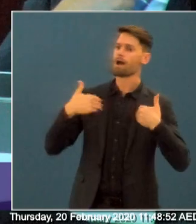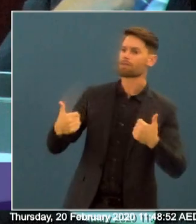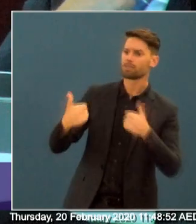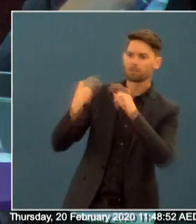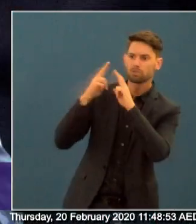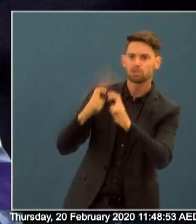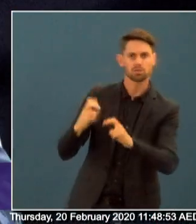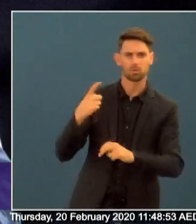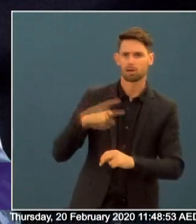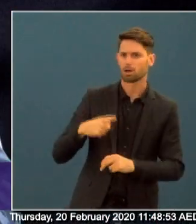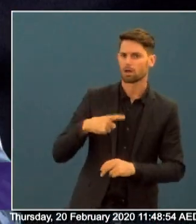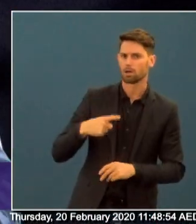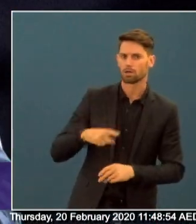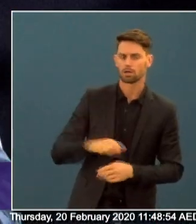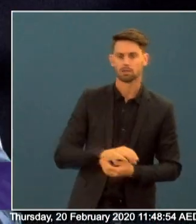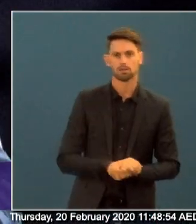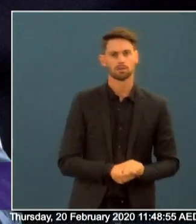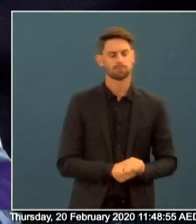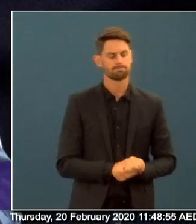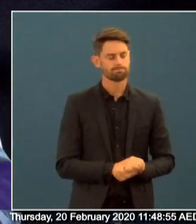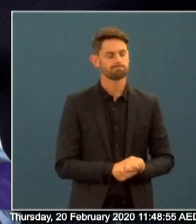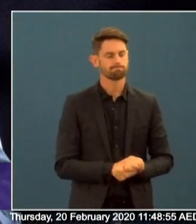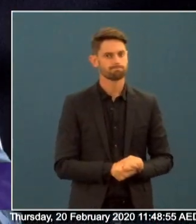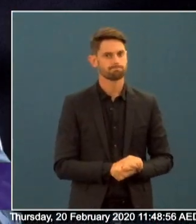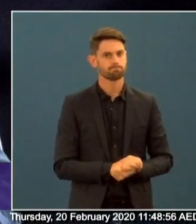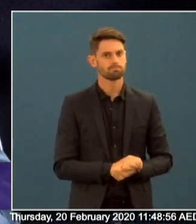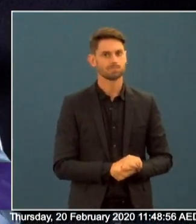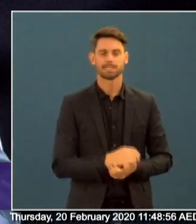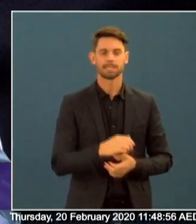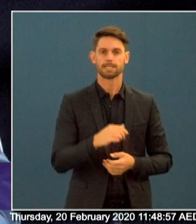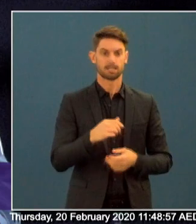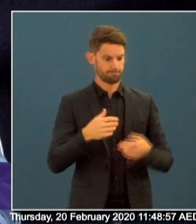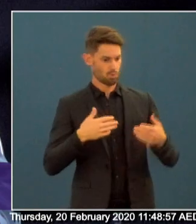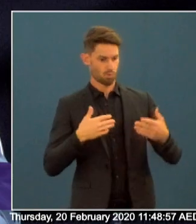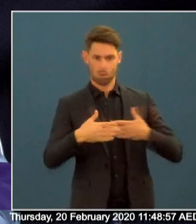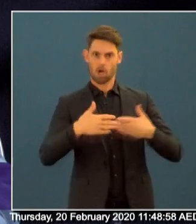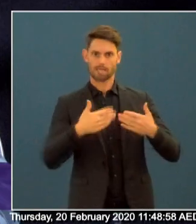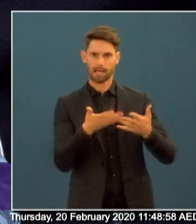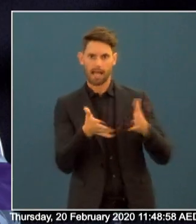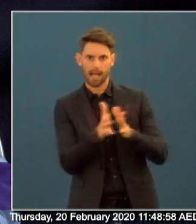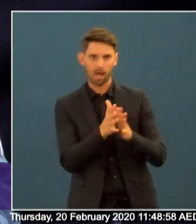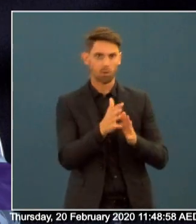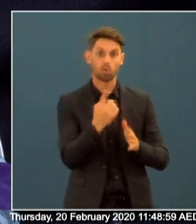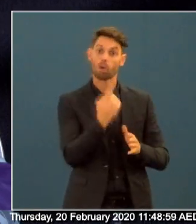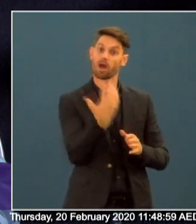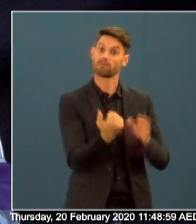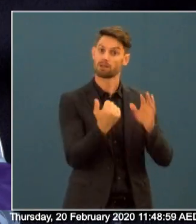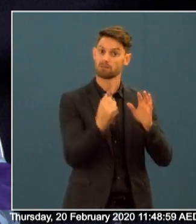Essentially, it is related to the logistics of including people with intellectual disability in these kind of national surveys.